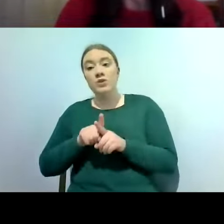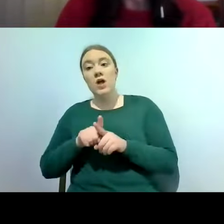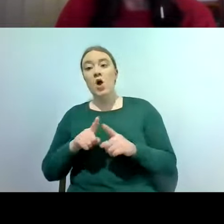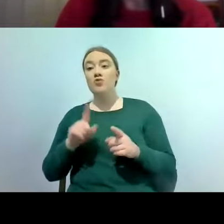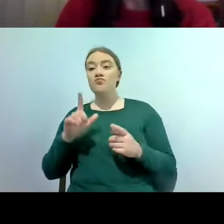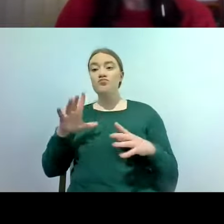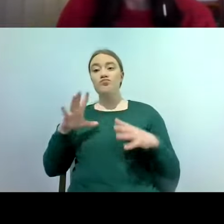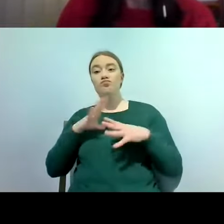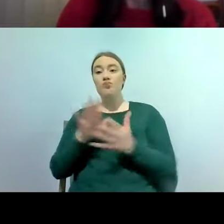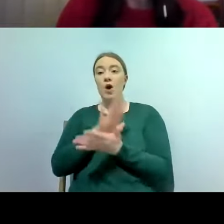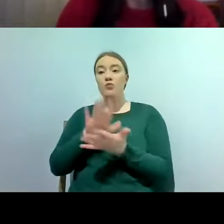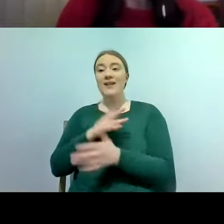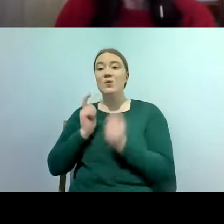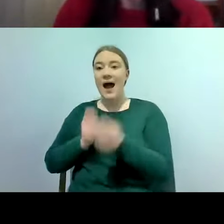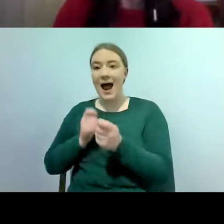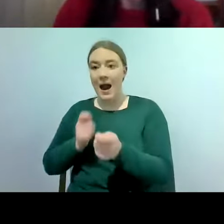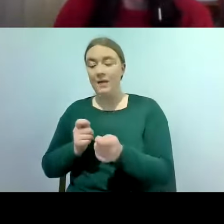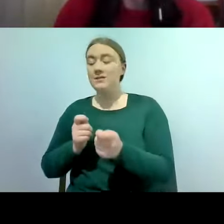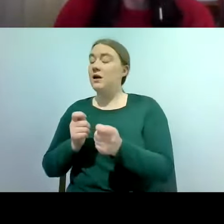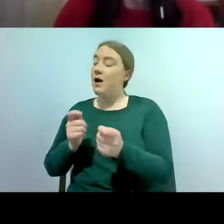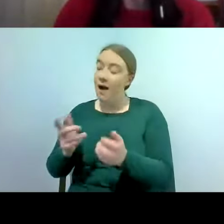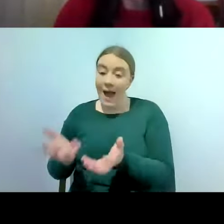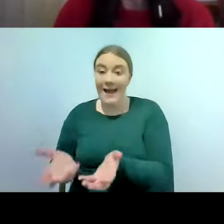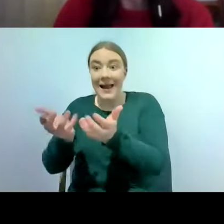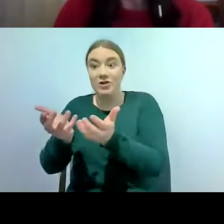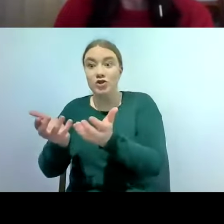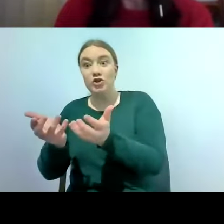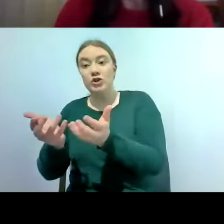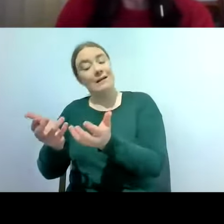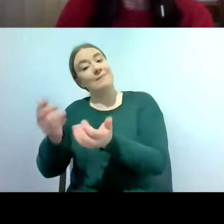catch them pop them in keep nets and then we come along and collect them from them